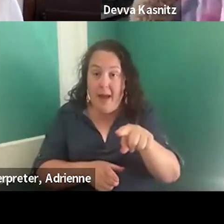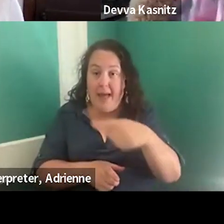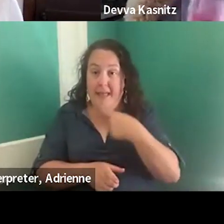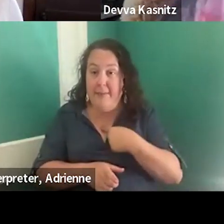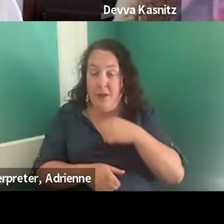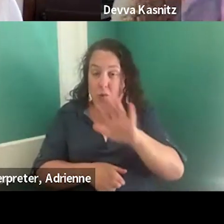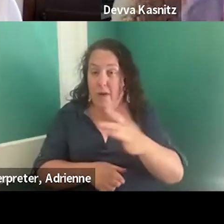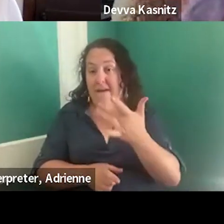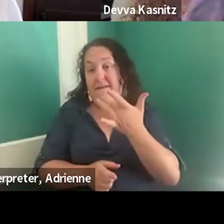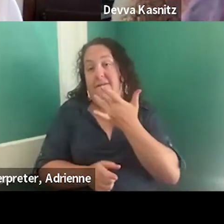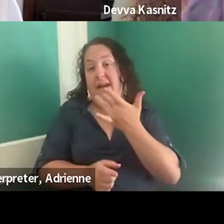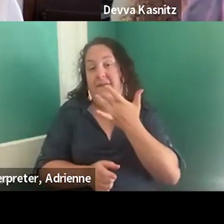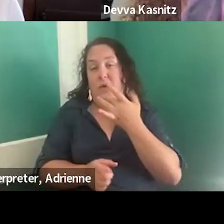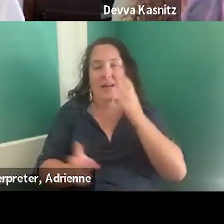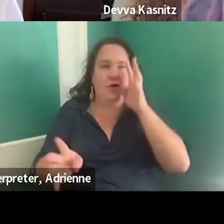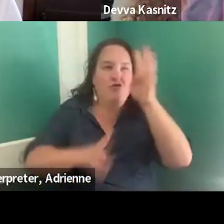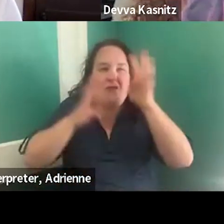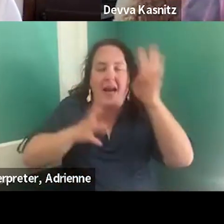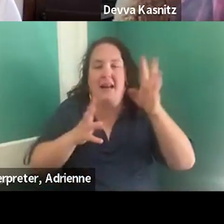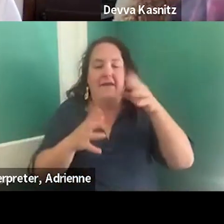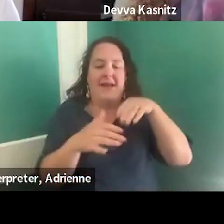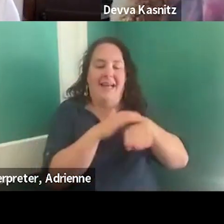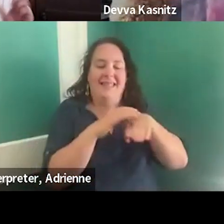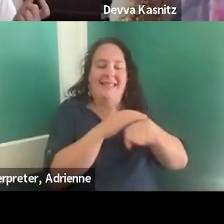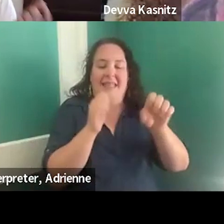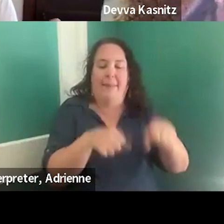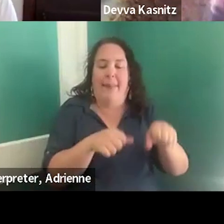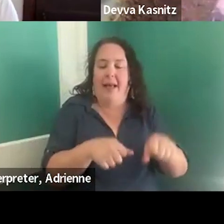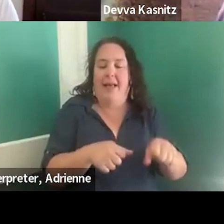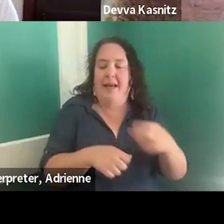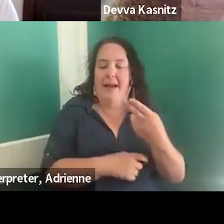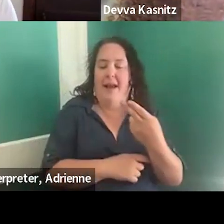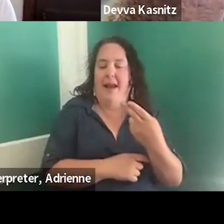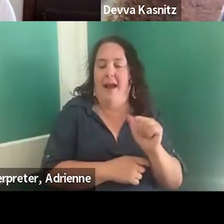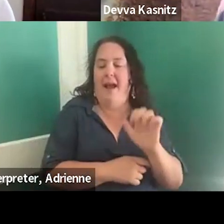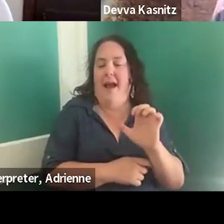of a creative accessibility hack and why you love sharing that example?